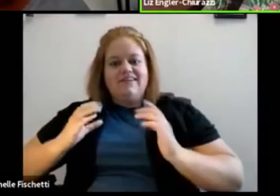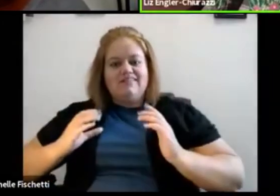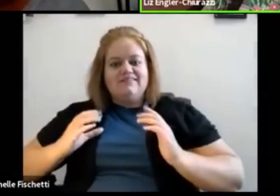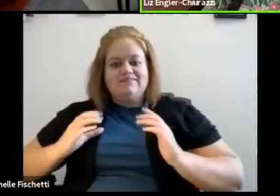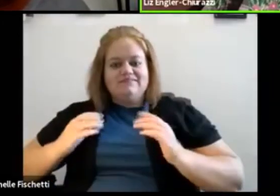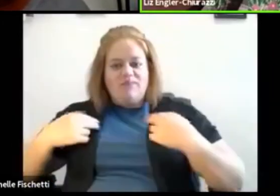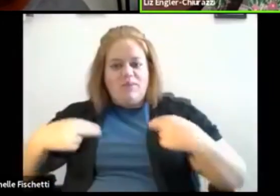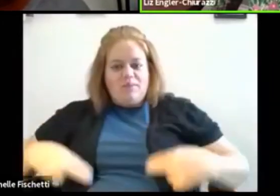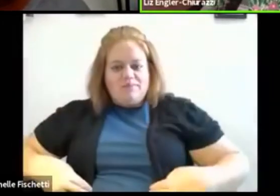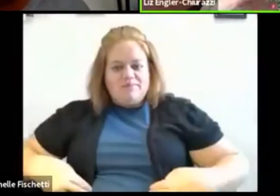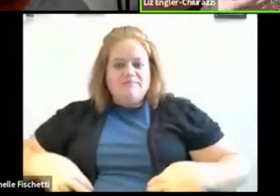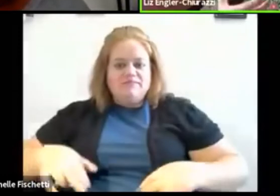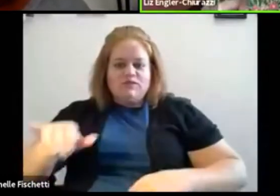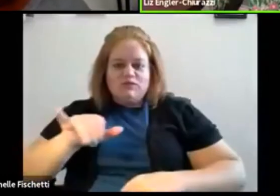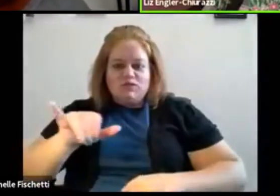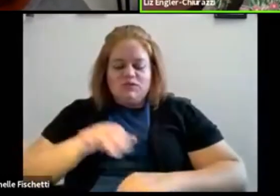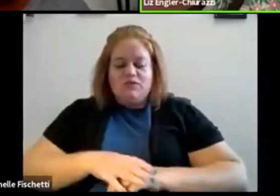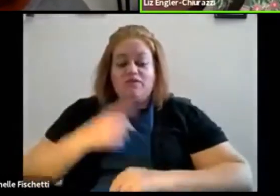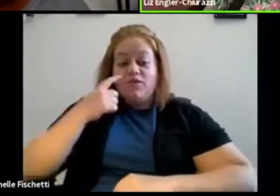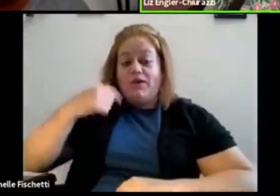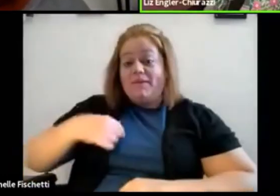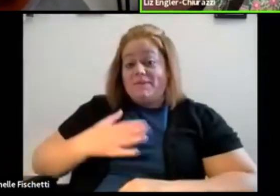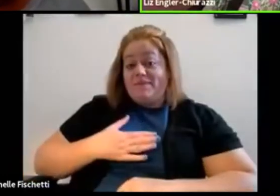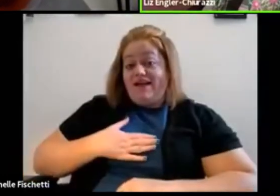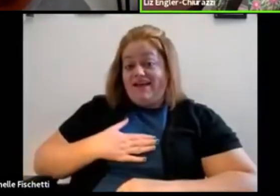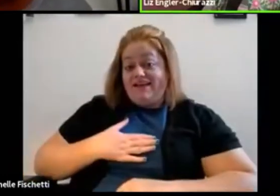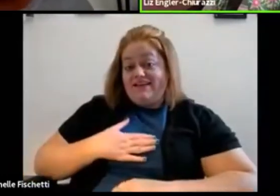particularly where I'm interested in our mental health and so I'm trying to